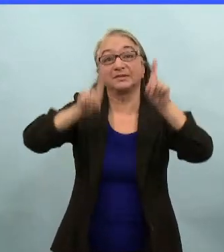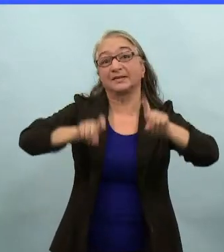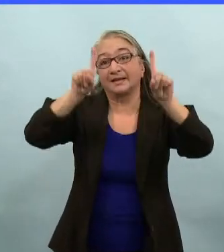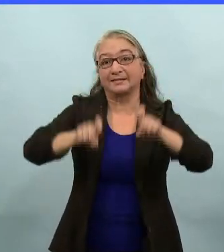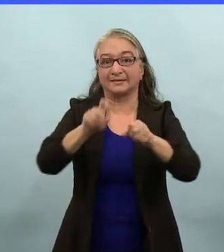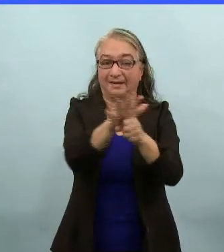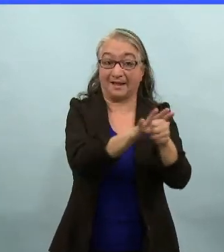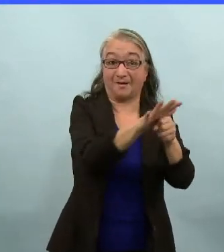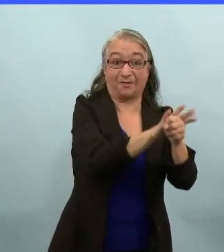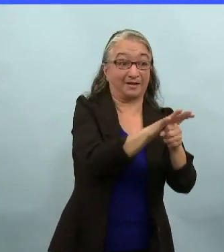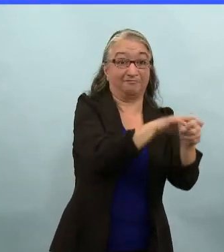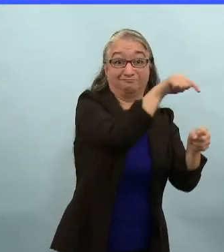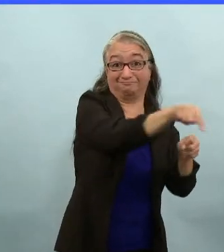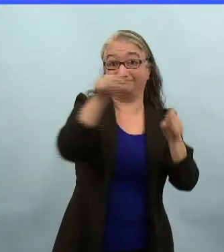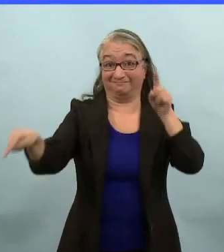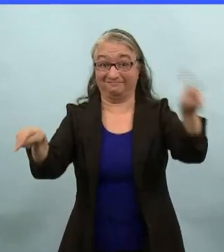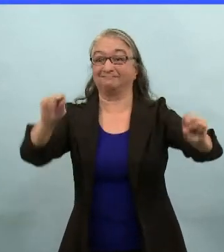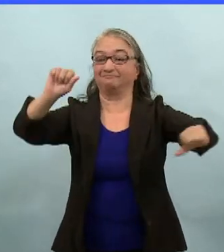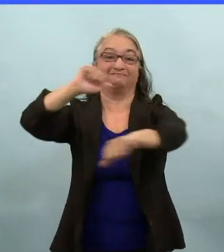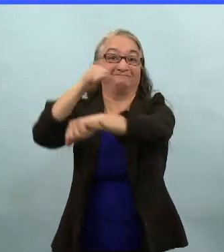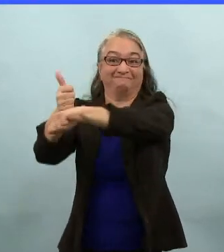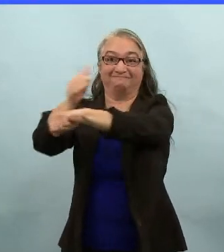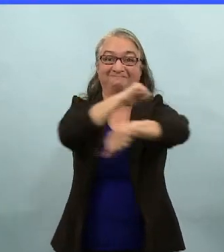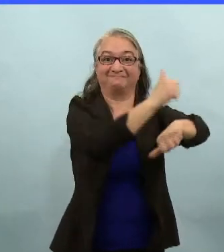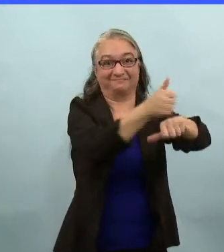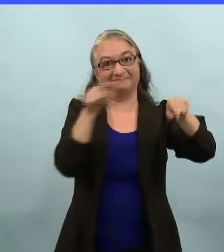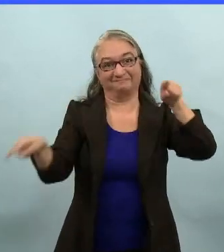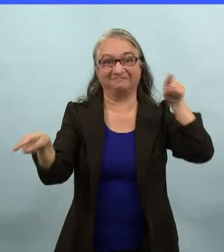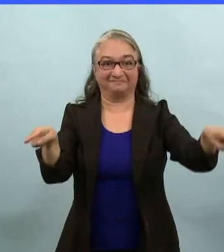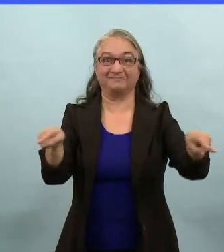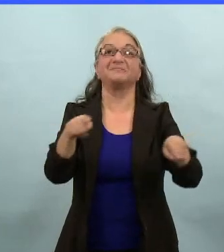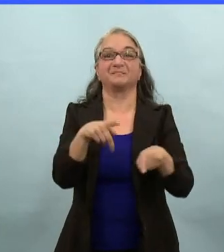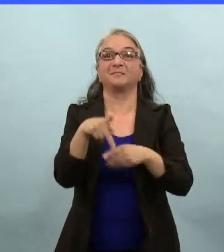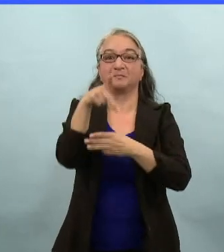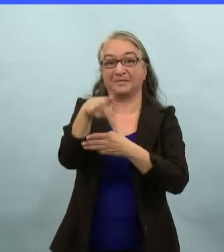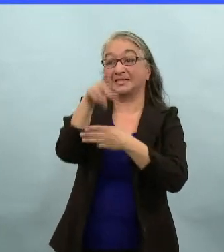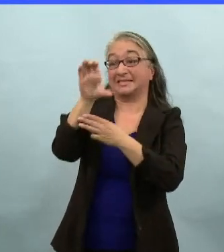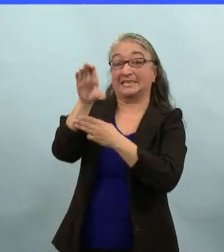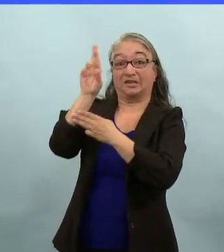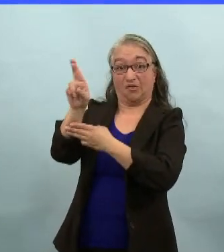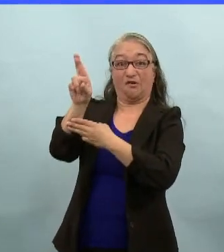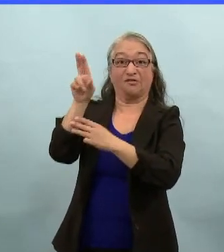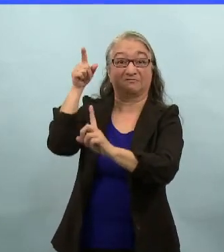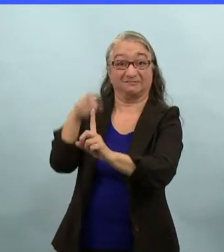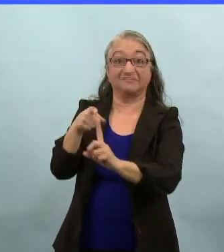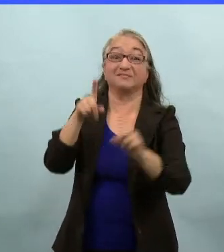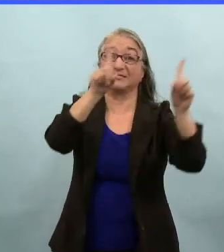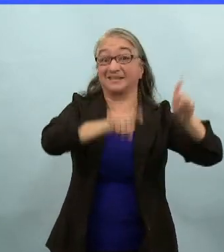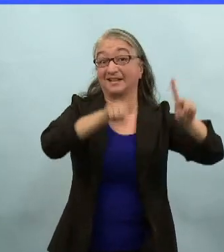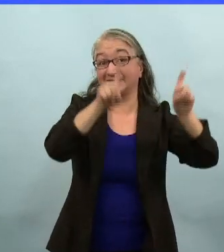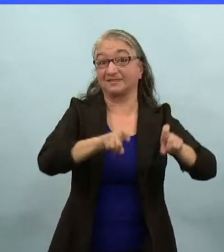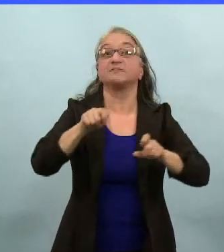manitobans seeking a pcr test as well as to meet the increasing demand for the rapid antigen tests